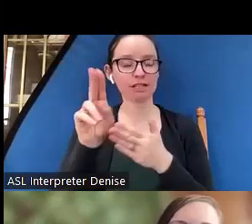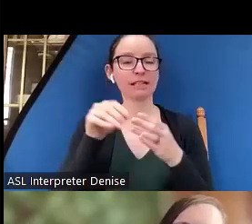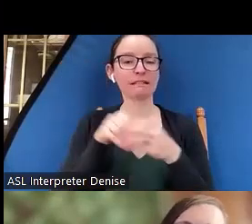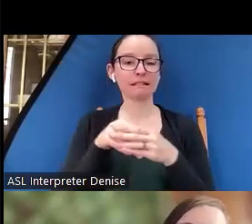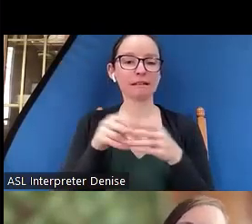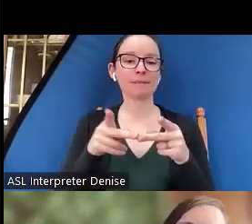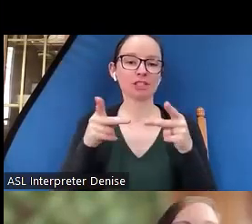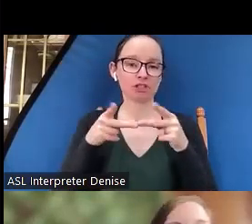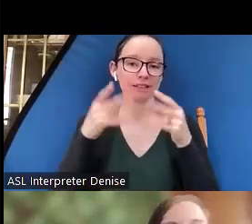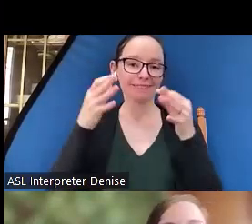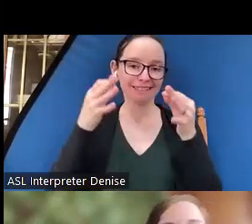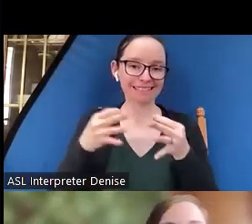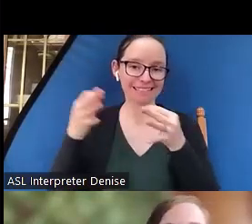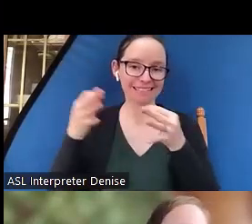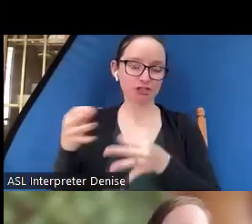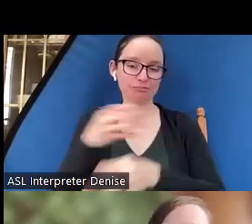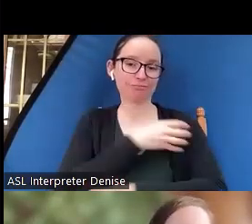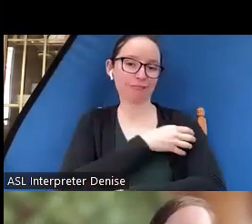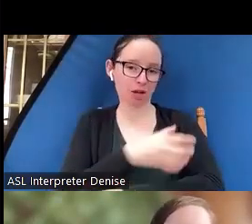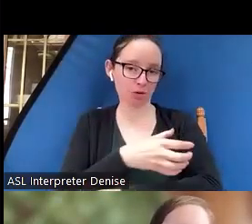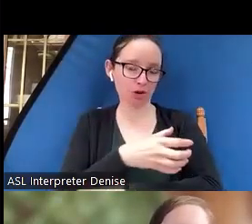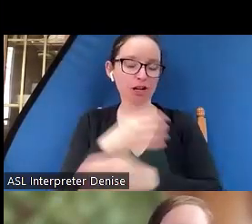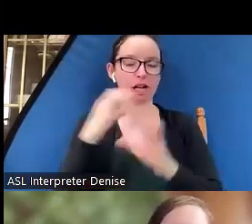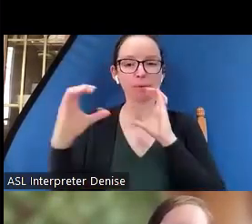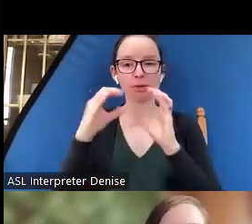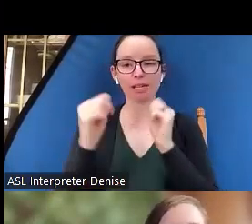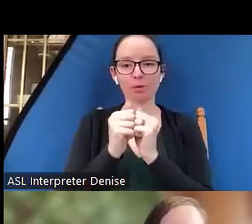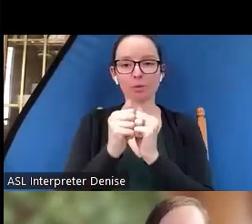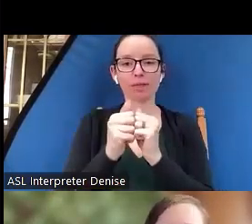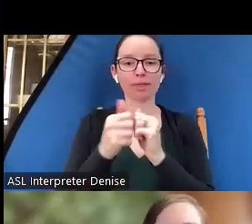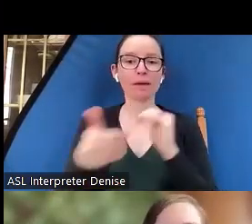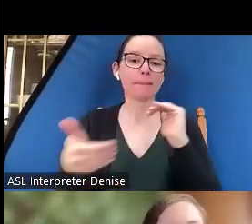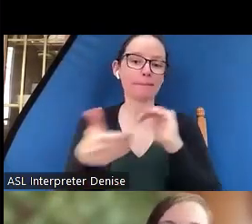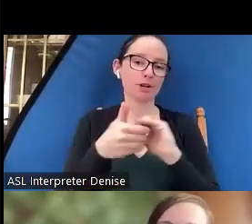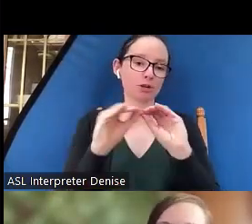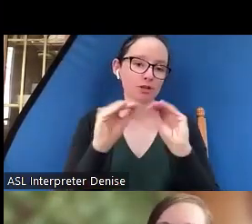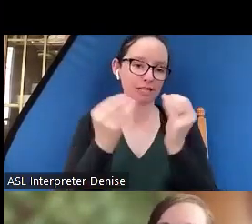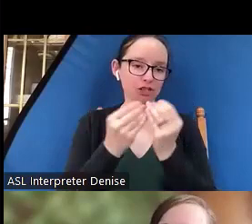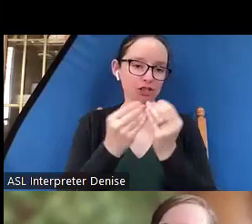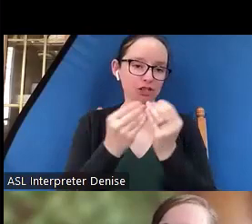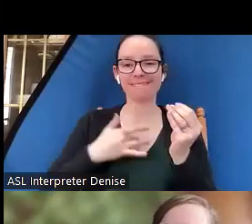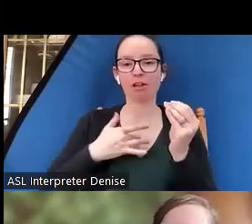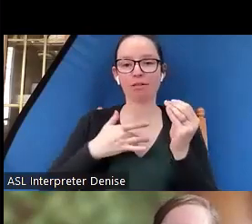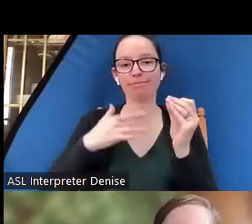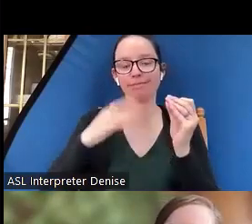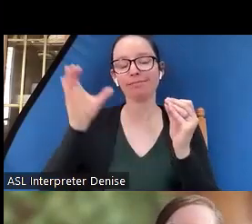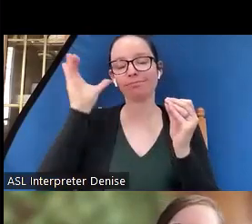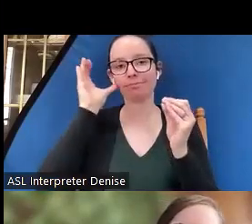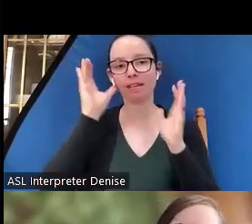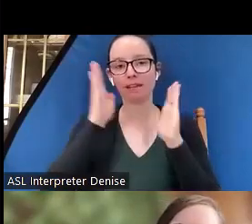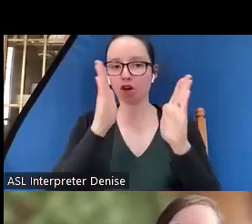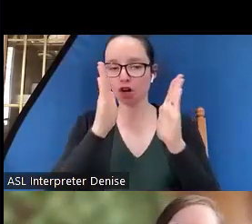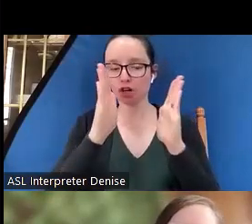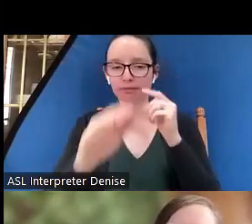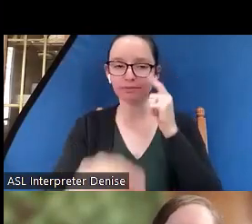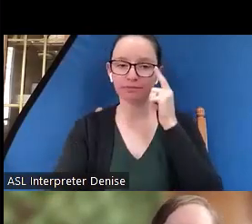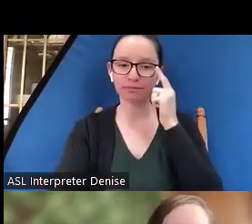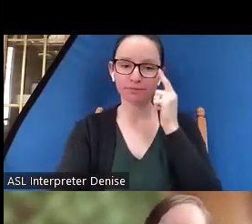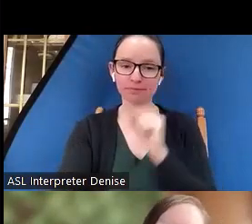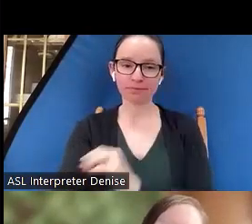communicated with partner organizations that they were being heard.